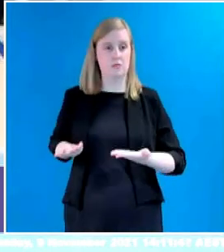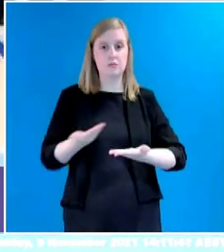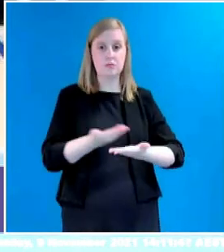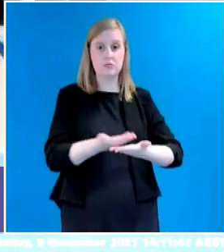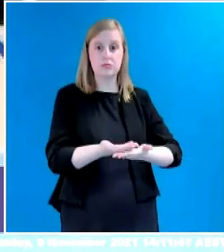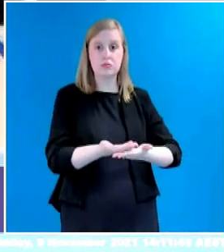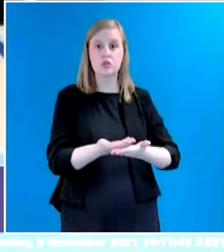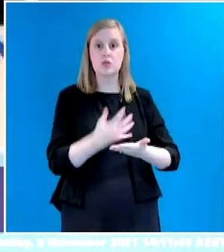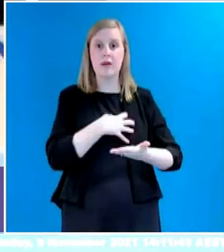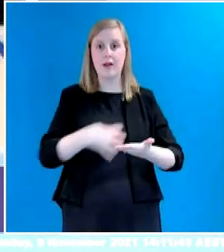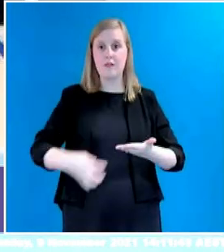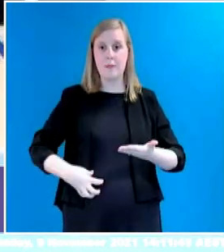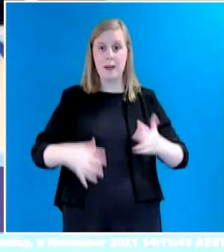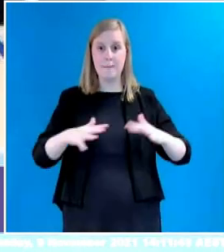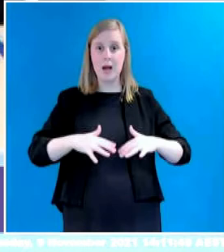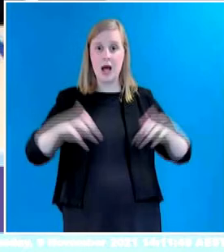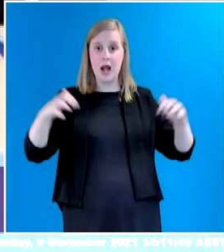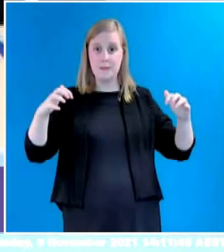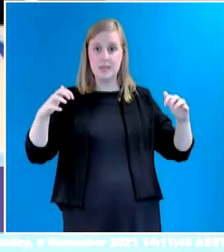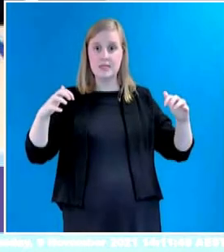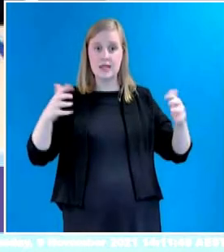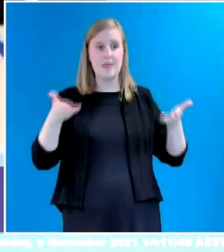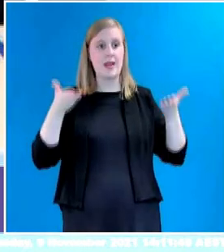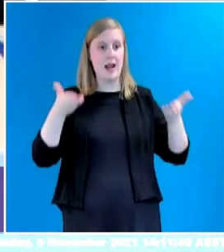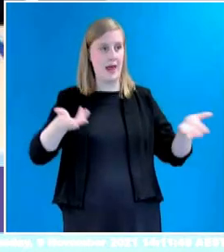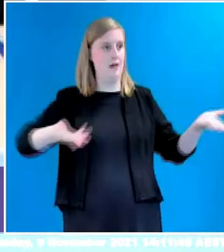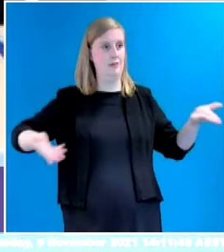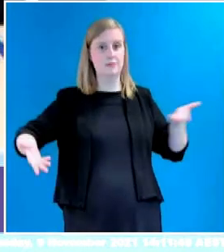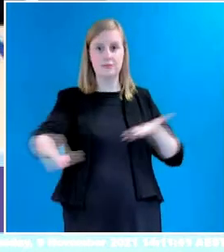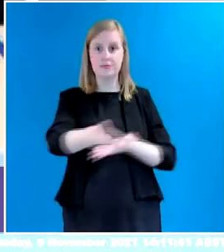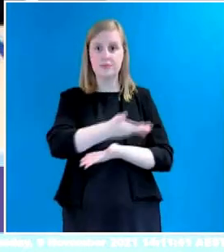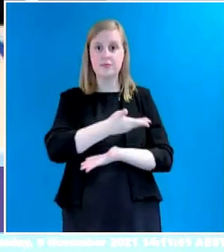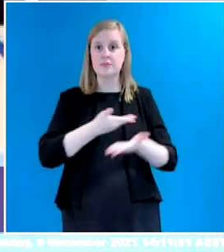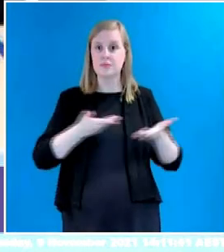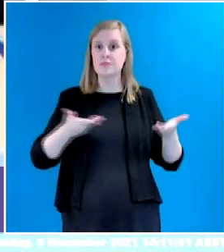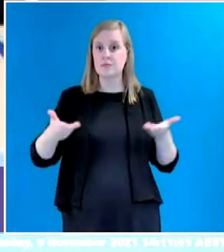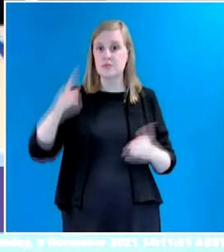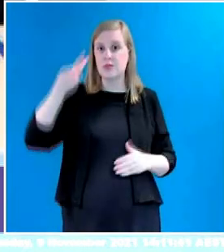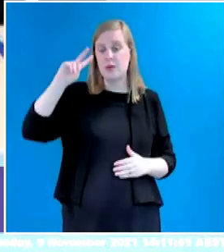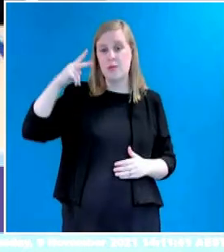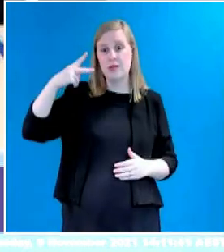That's what allows the democratic discussion to occur about the scope of